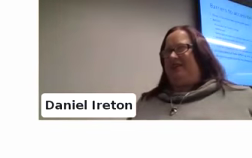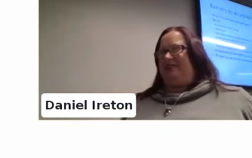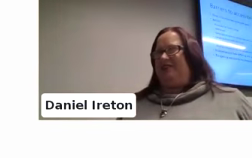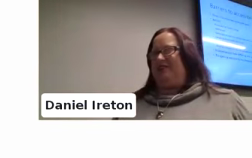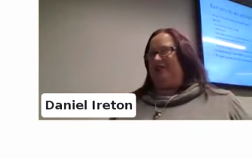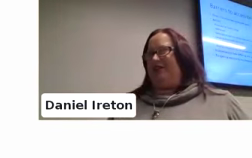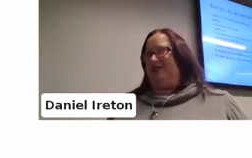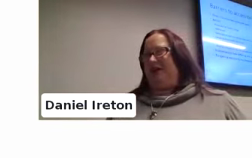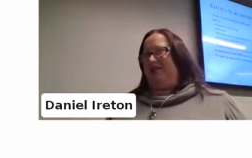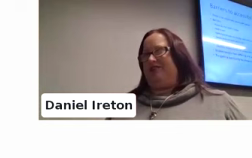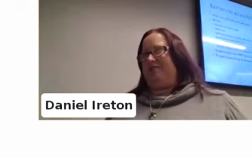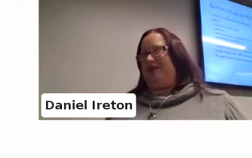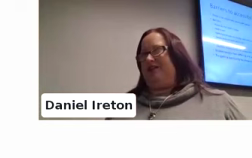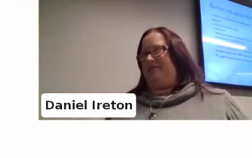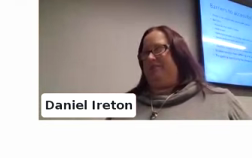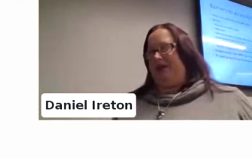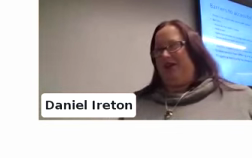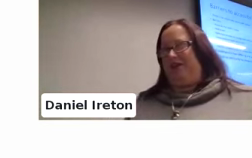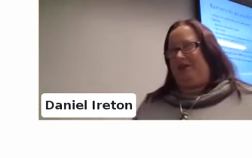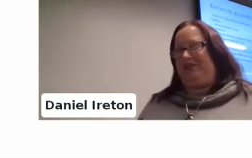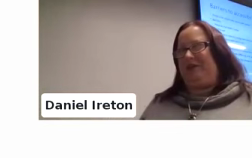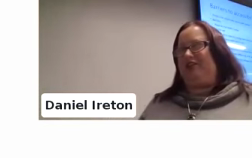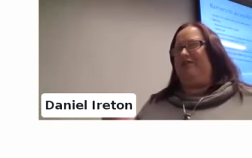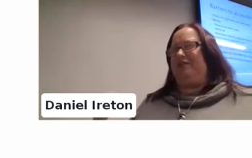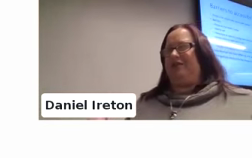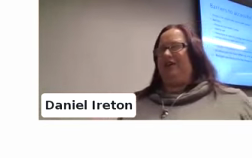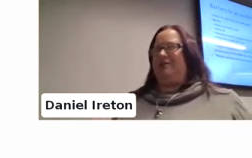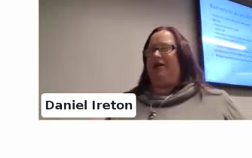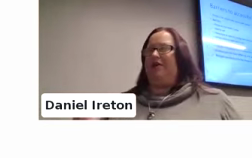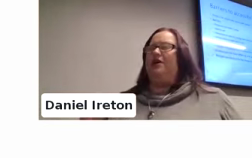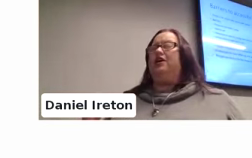Daniel: There are a games that function a lot on spite as strategy. There we go.